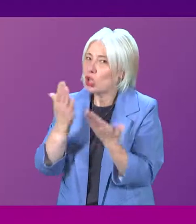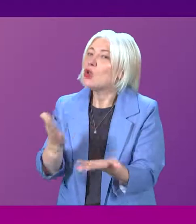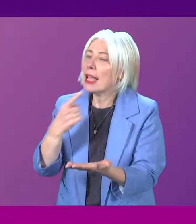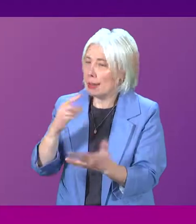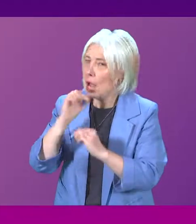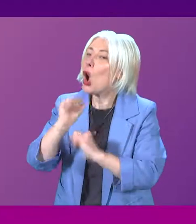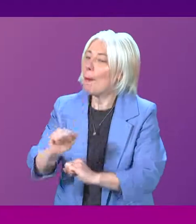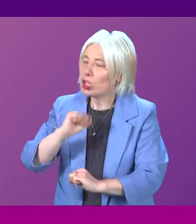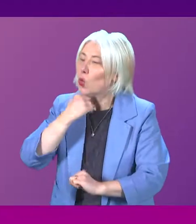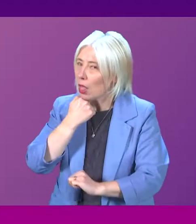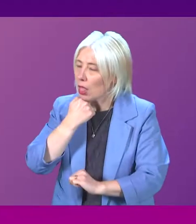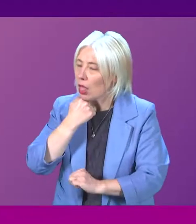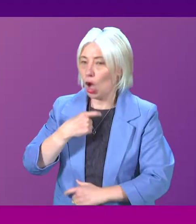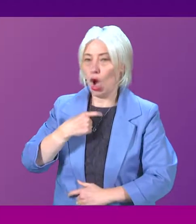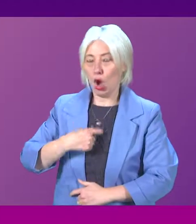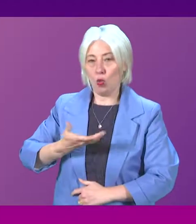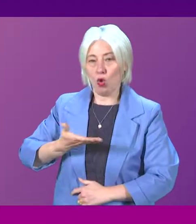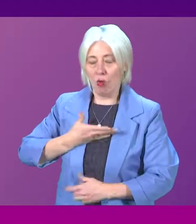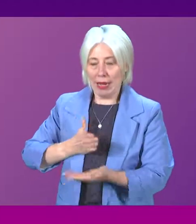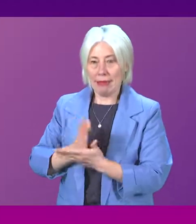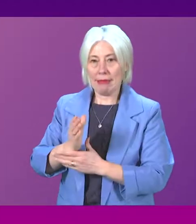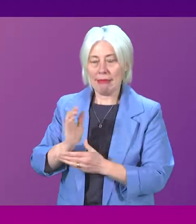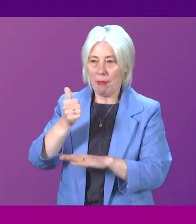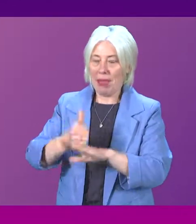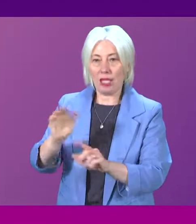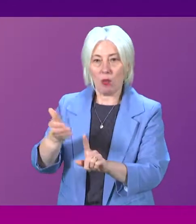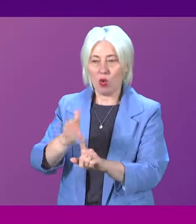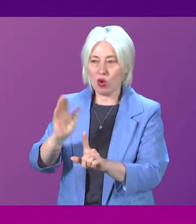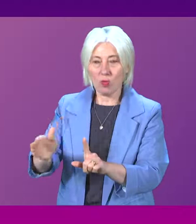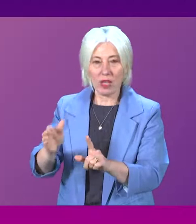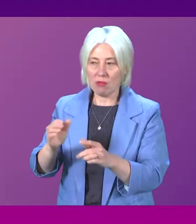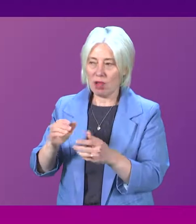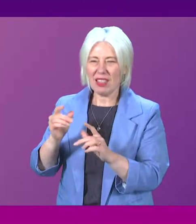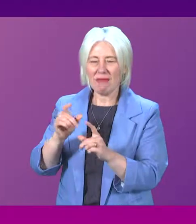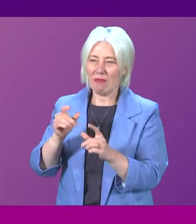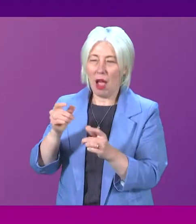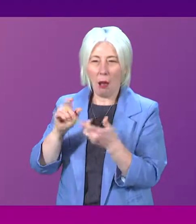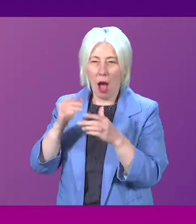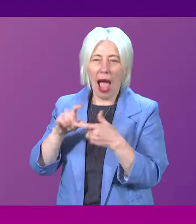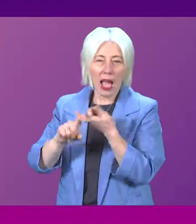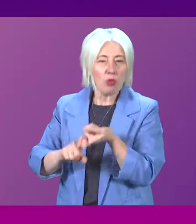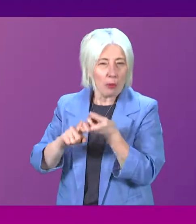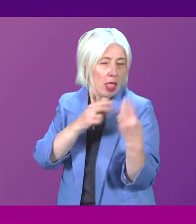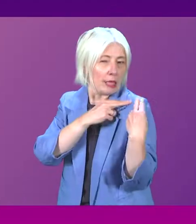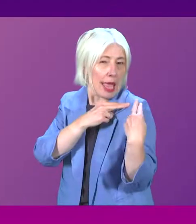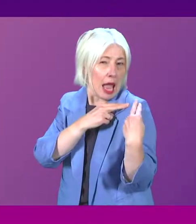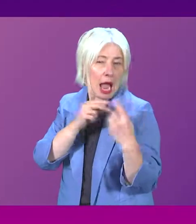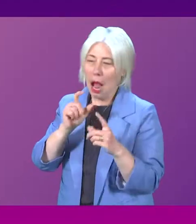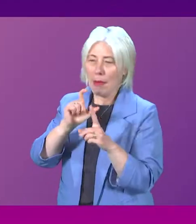A human rights-based approach needs participation and accountability; disabled people felt left out of the response to Covid and must be included in the inquiry.